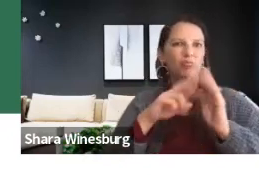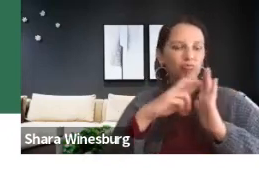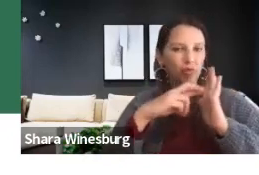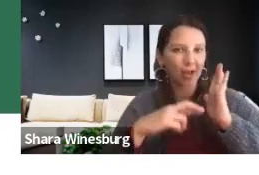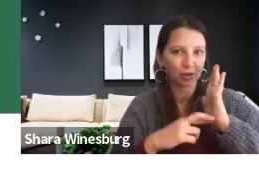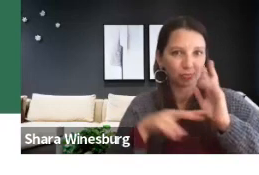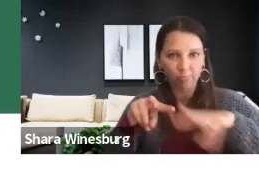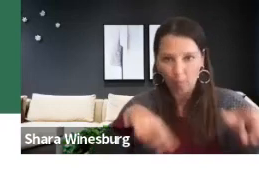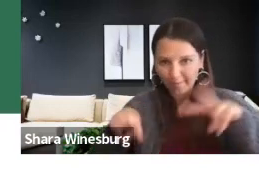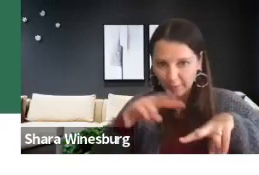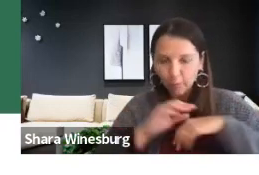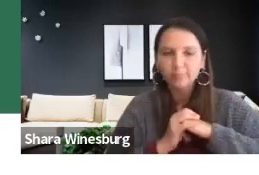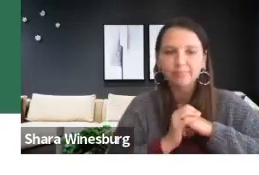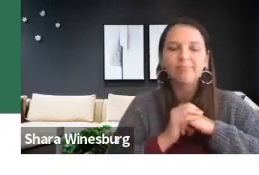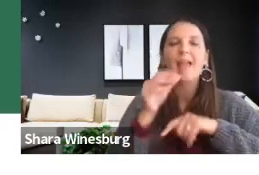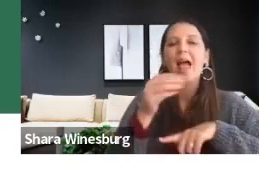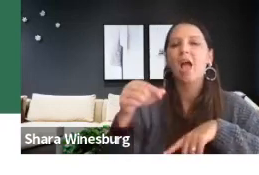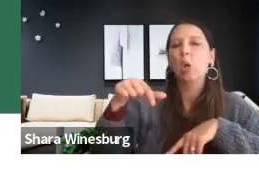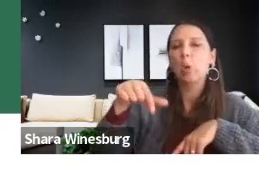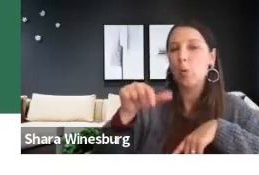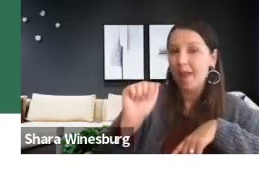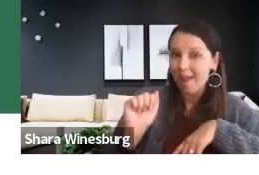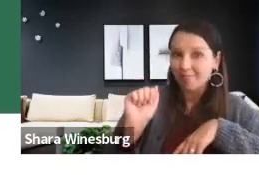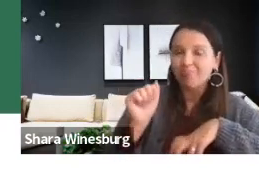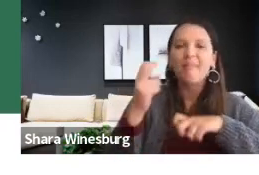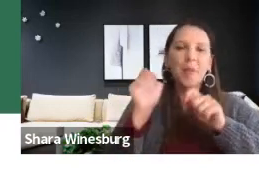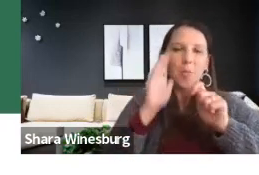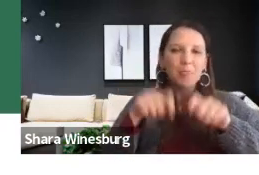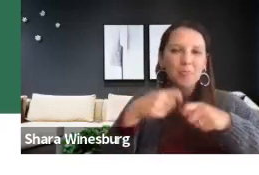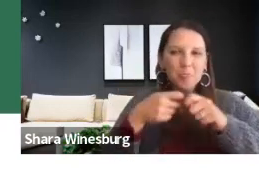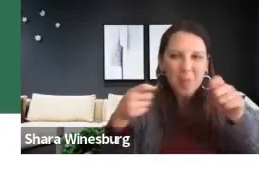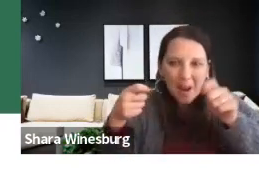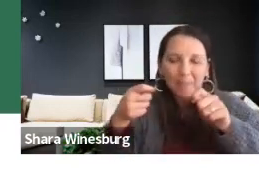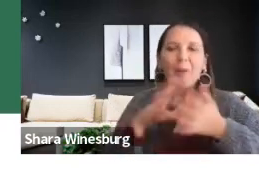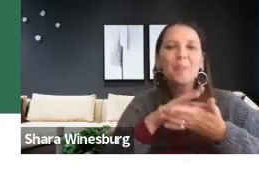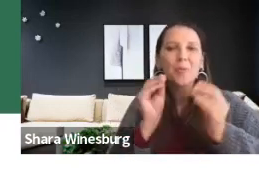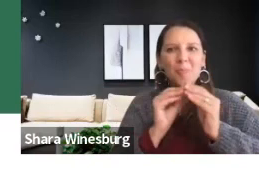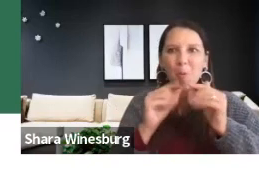ASL program overview, Registration Overview, and then we'll have